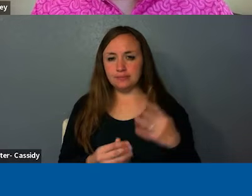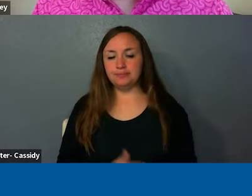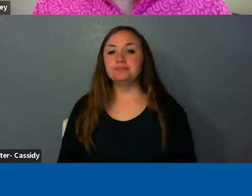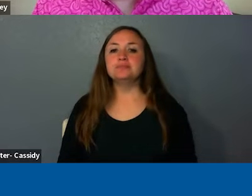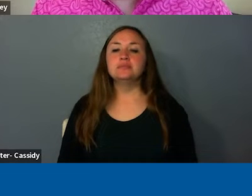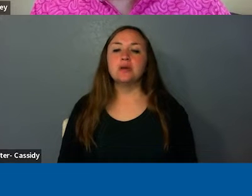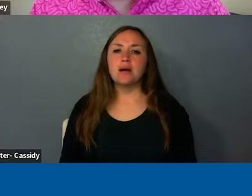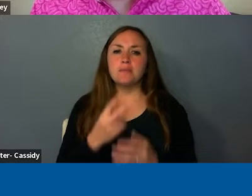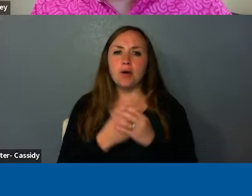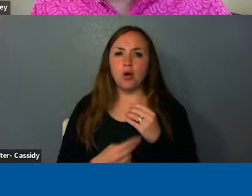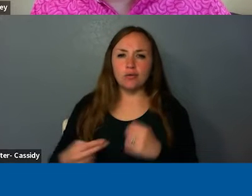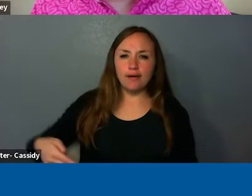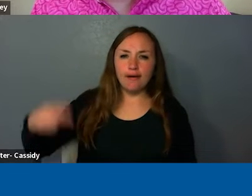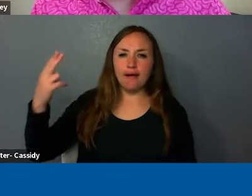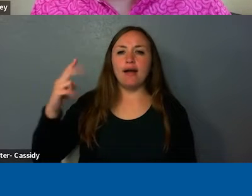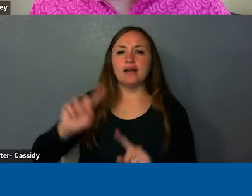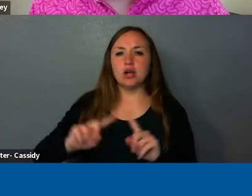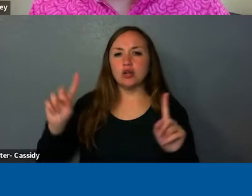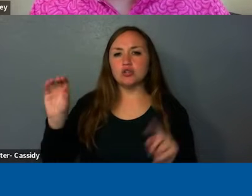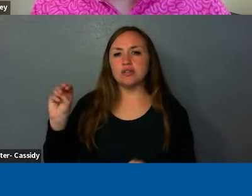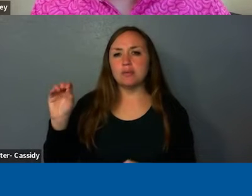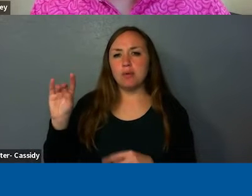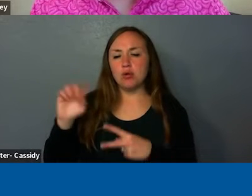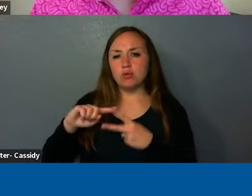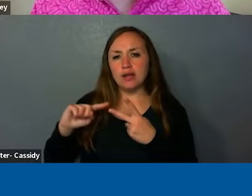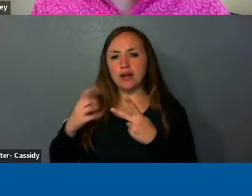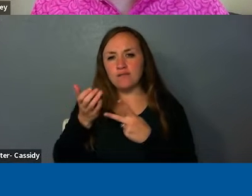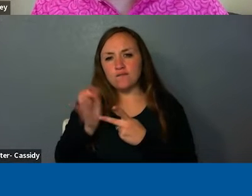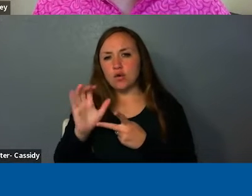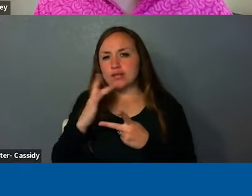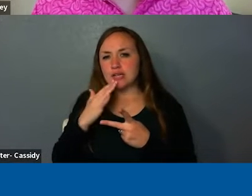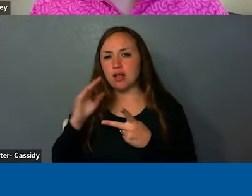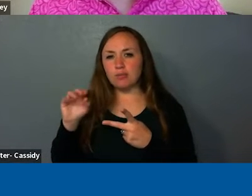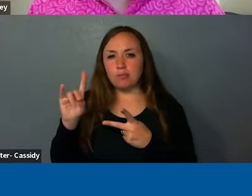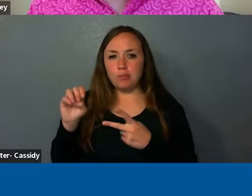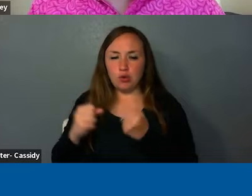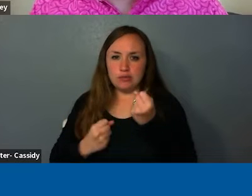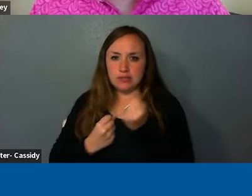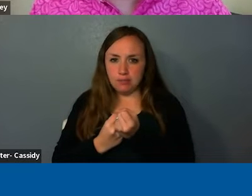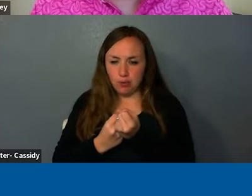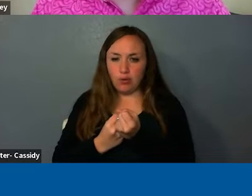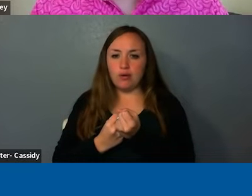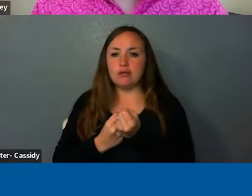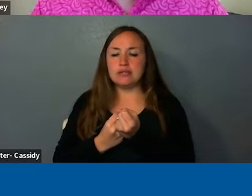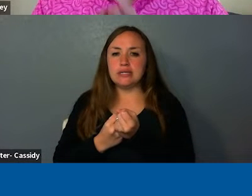Both high contrast mode and forced colors mode support the creation of custom themes